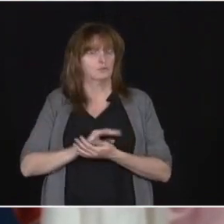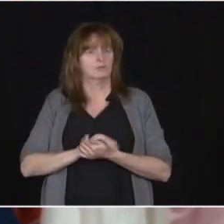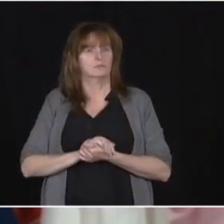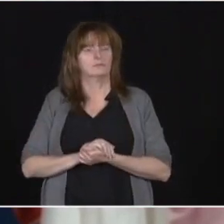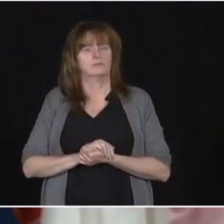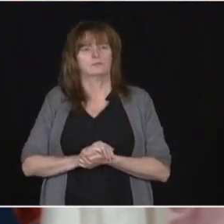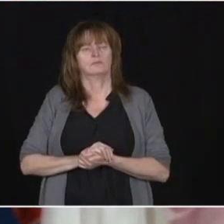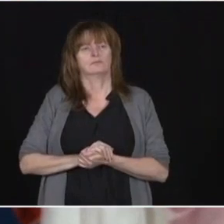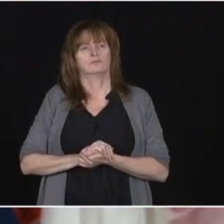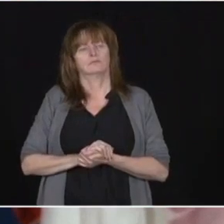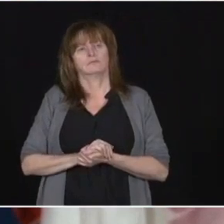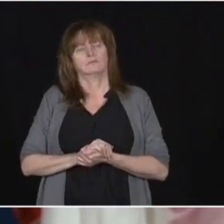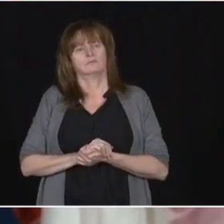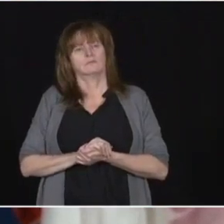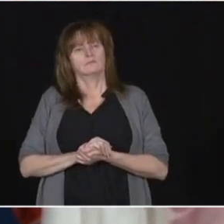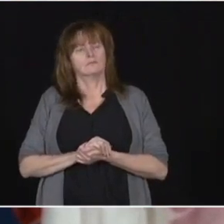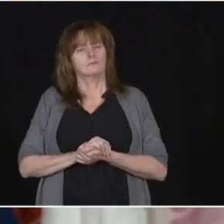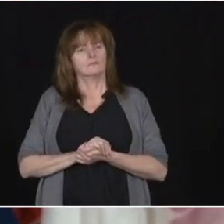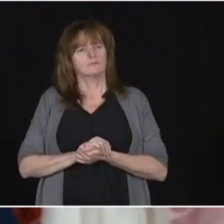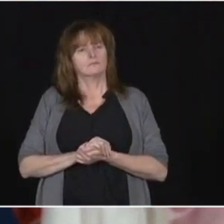(Speaks French)